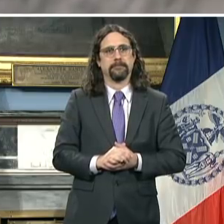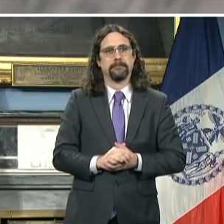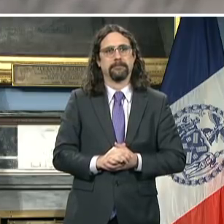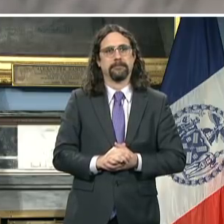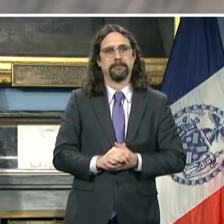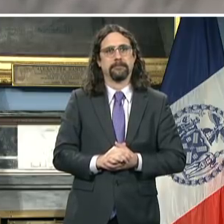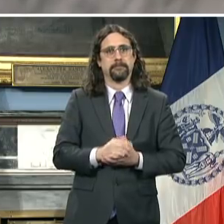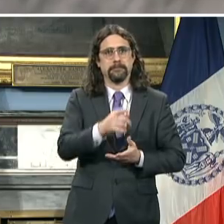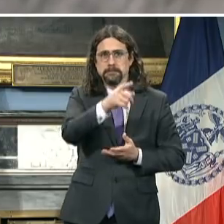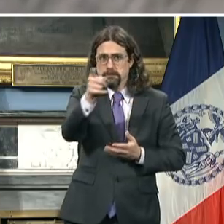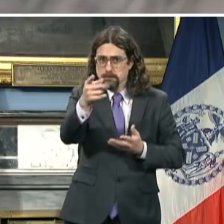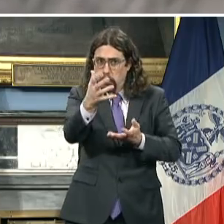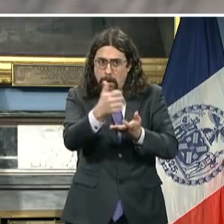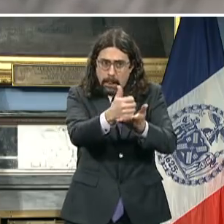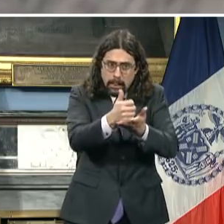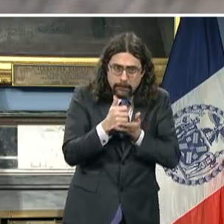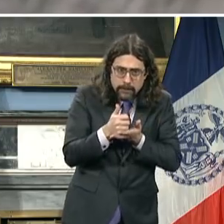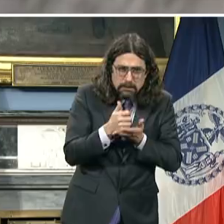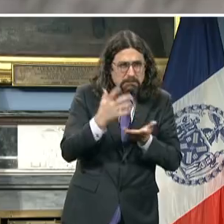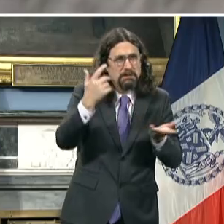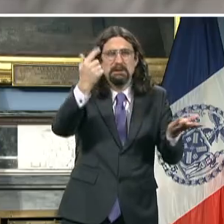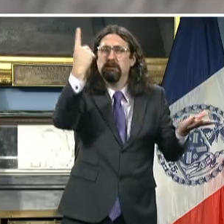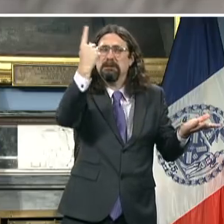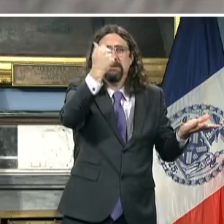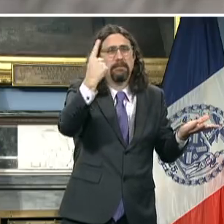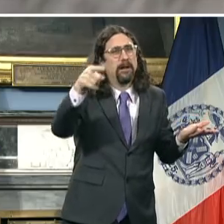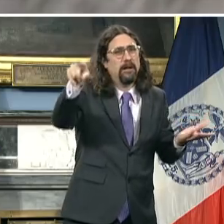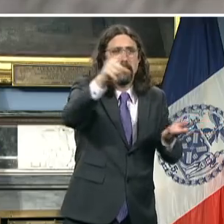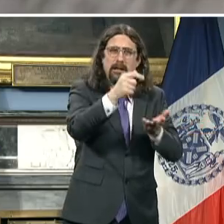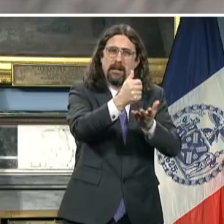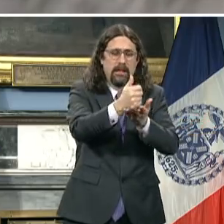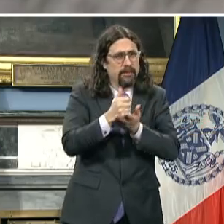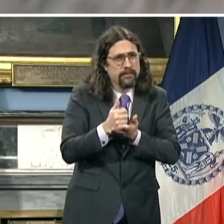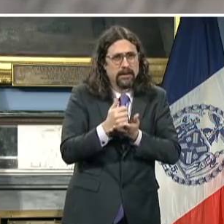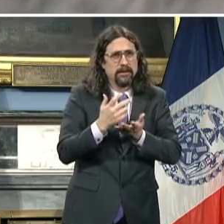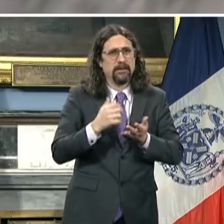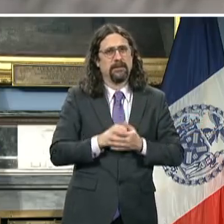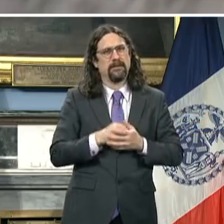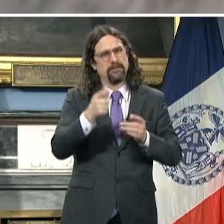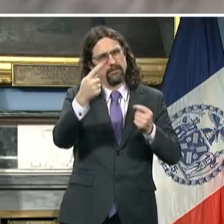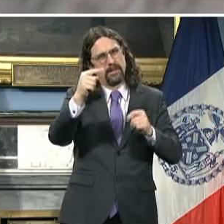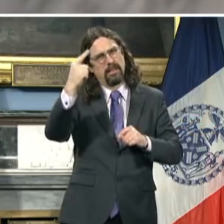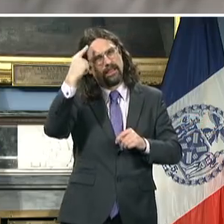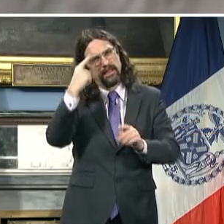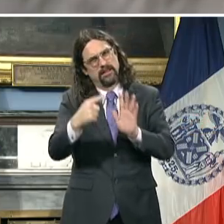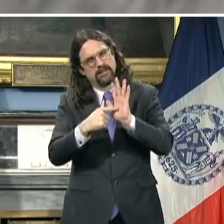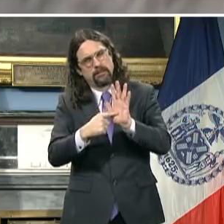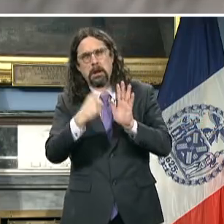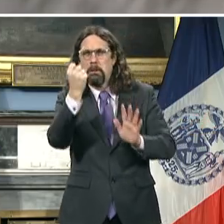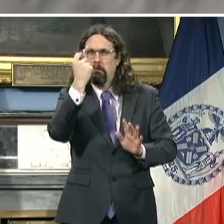THE NAVY YARD. NOT EVERYONE HAPPENS TO HAVE A